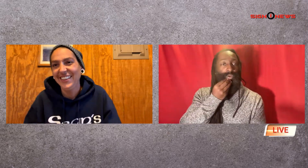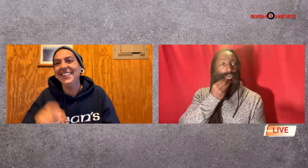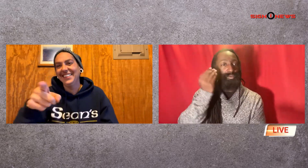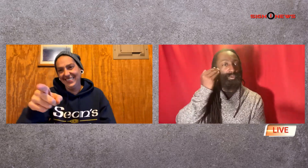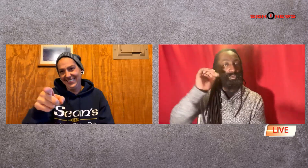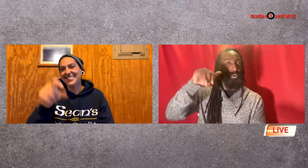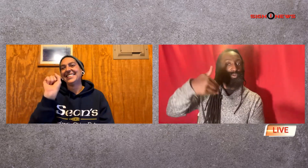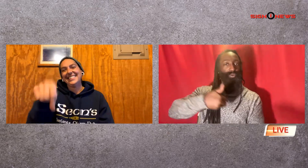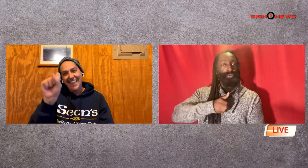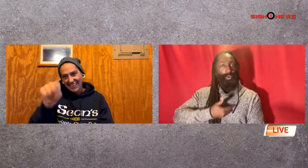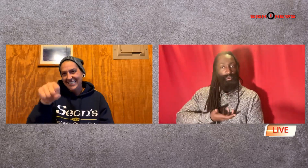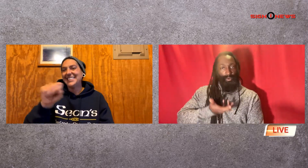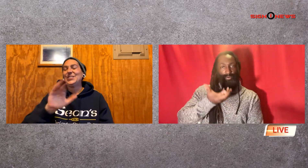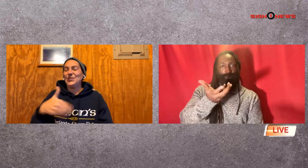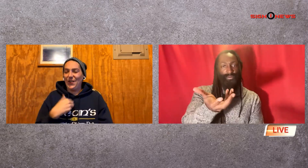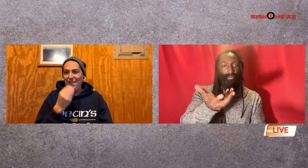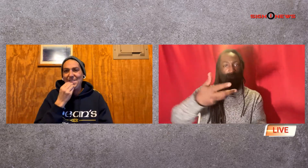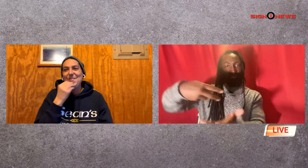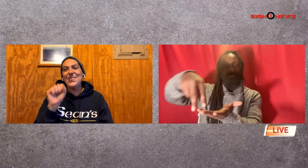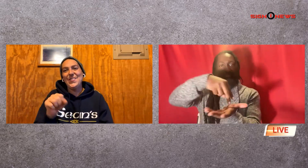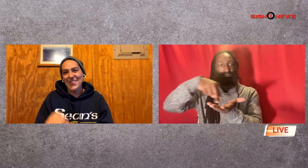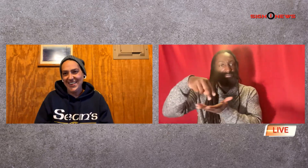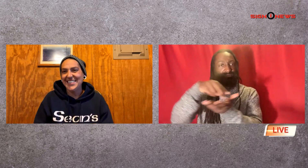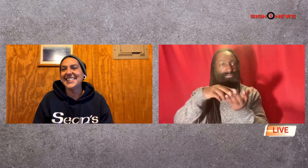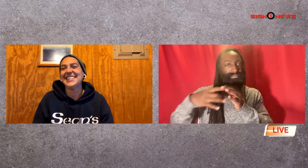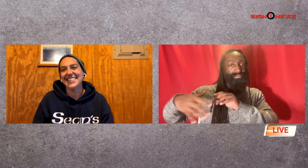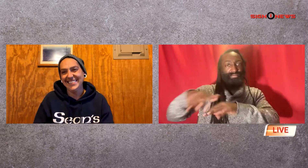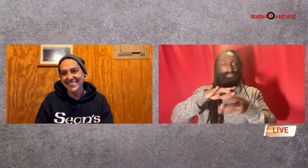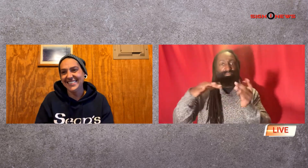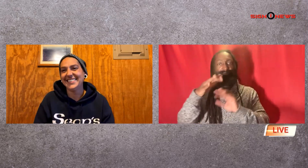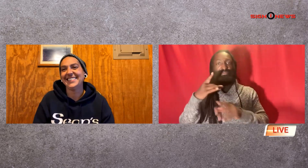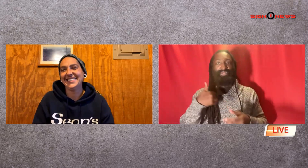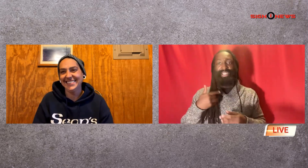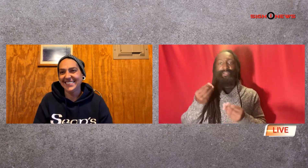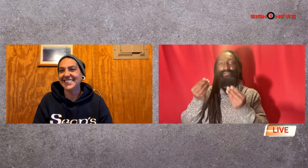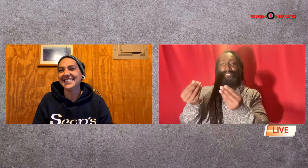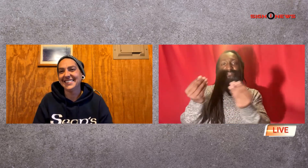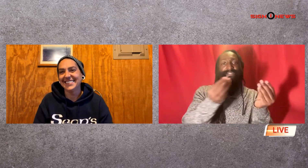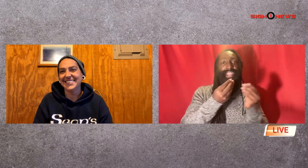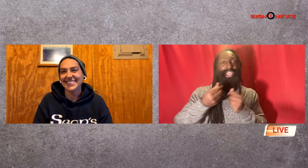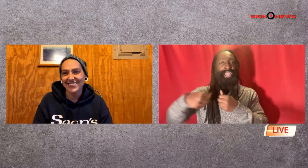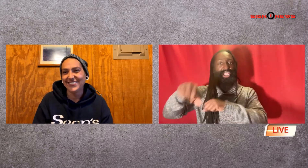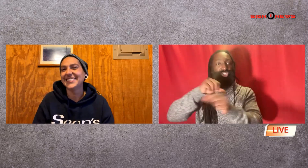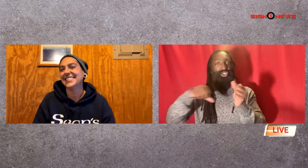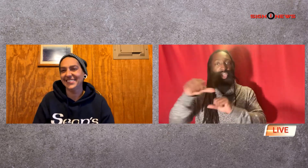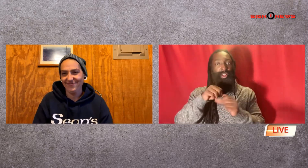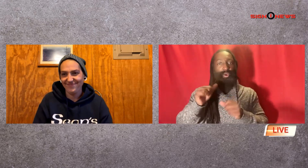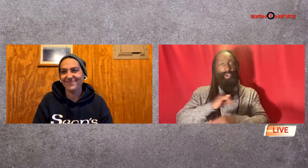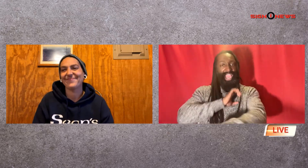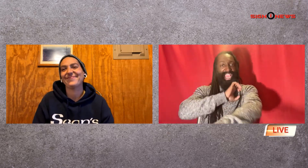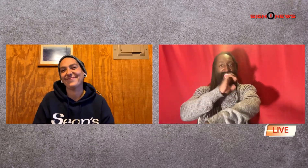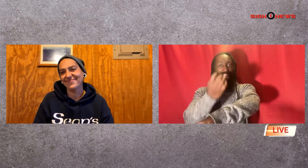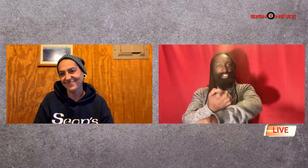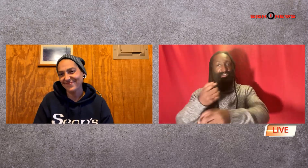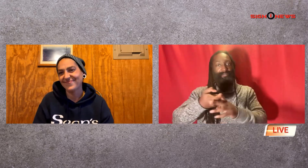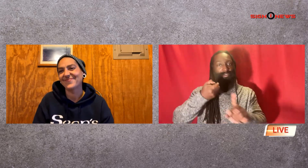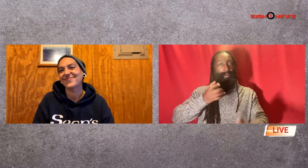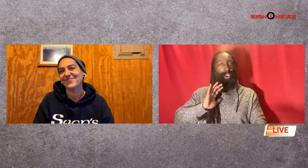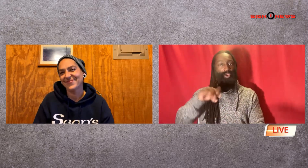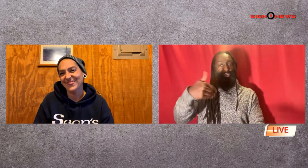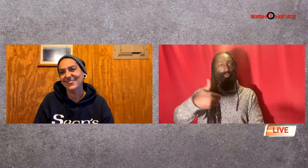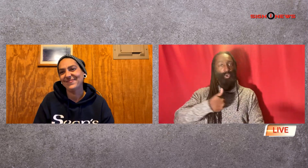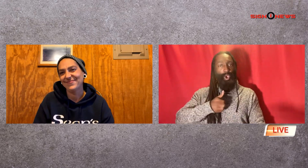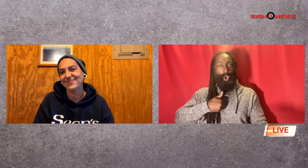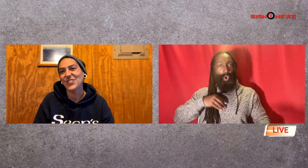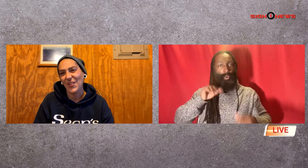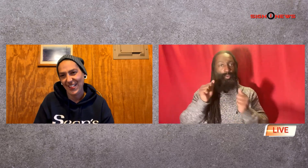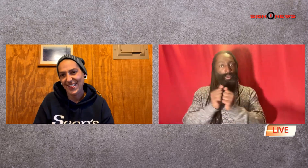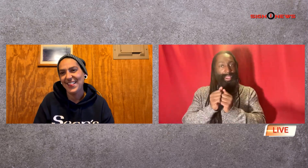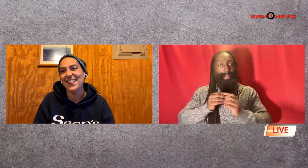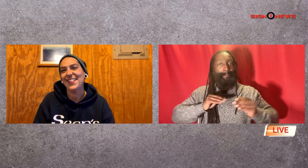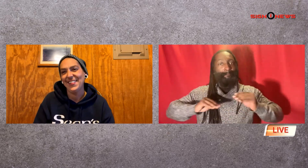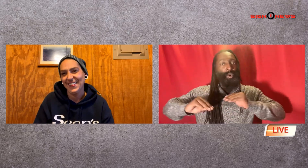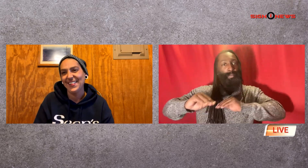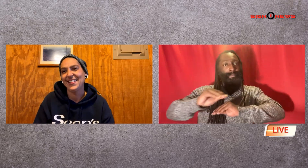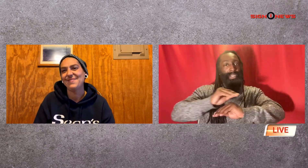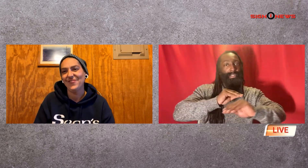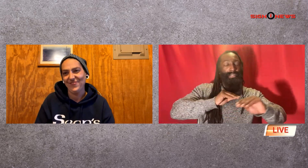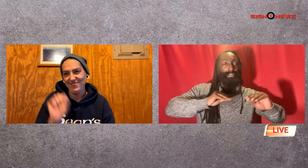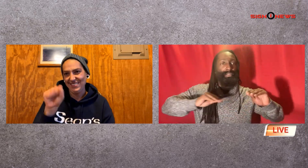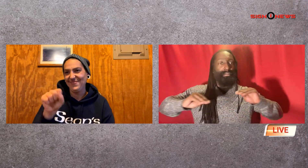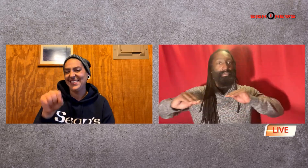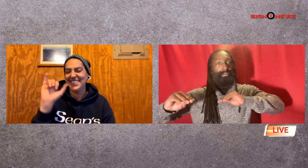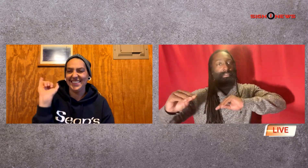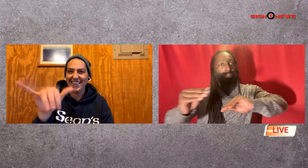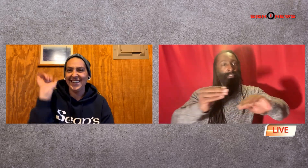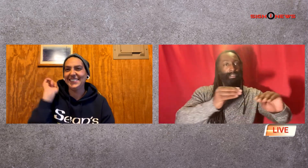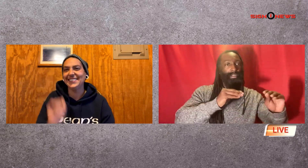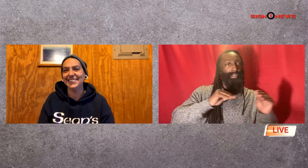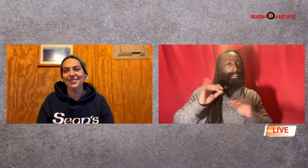food when you dance and we feed off each other off that energy from our soul with movement